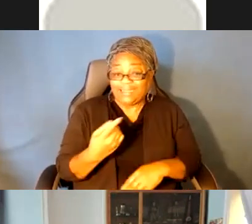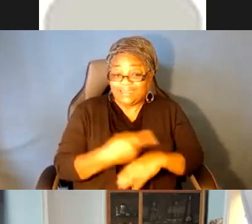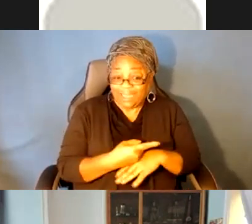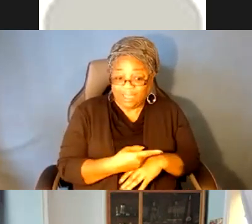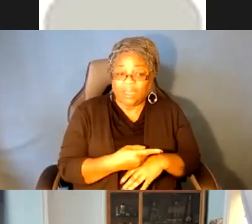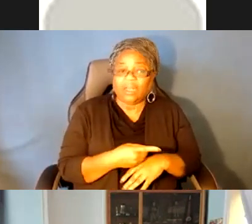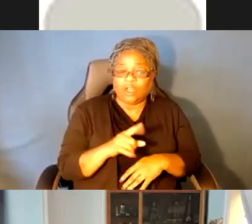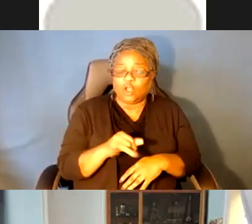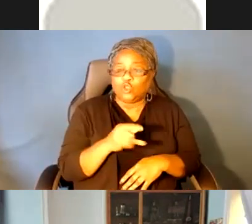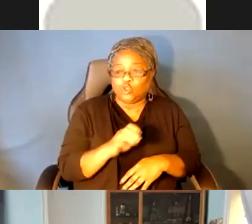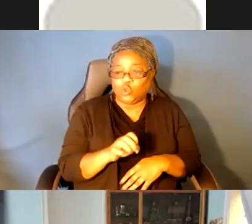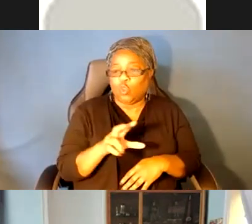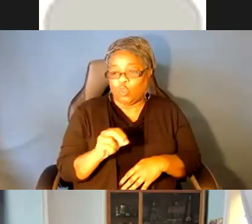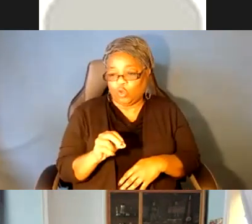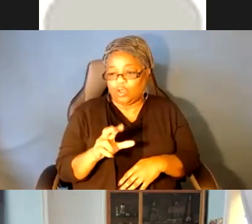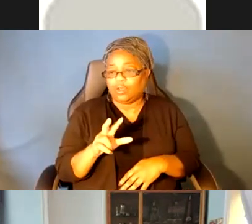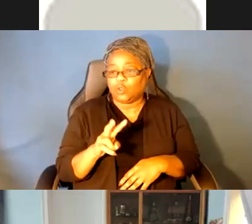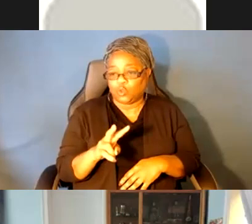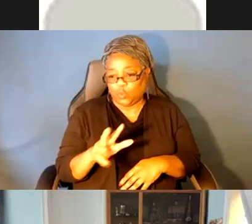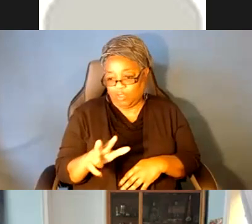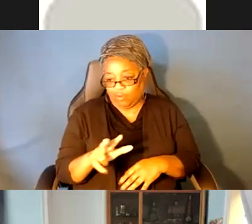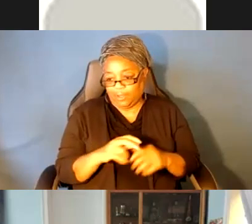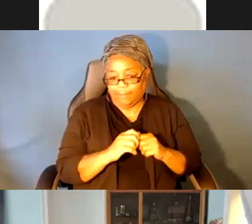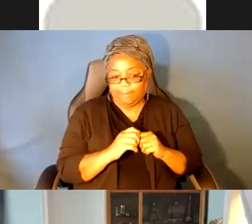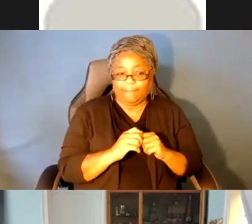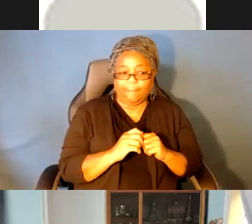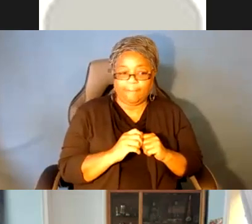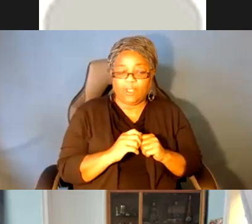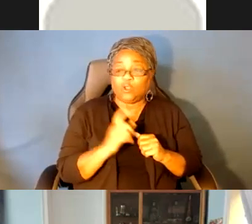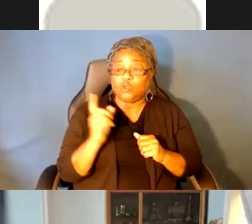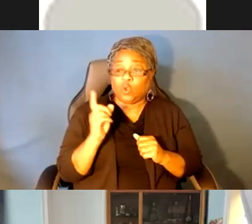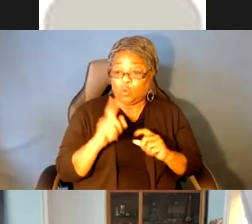is from December 22nd, 2021, to June 30th, 2023.